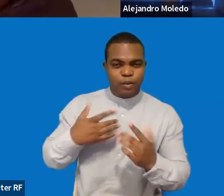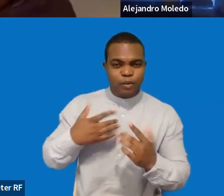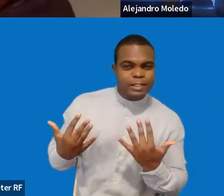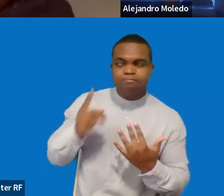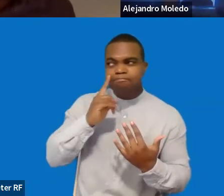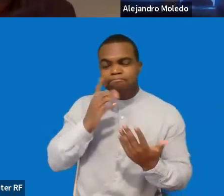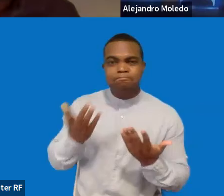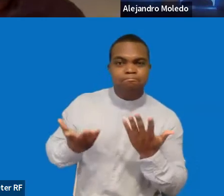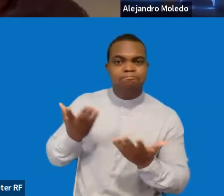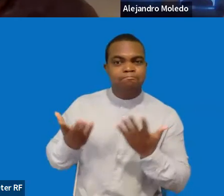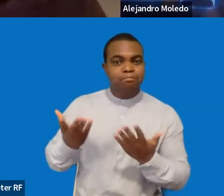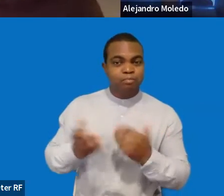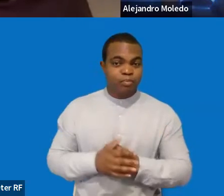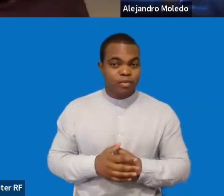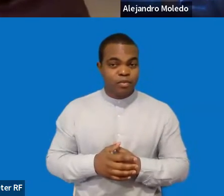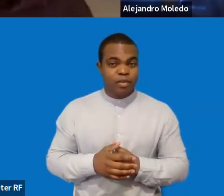in all services.